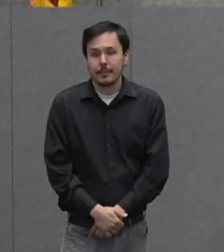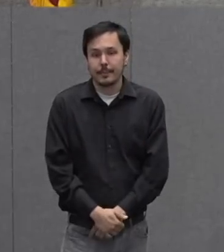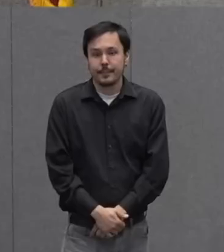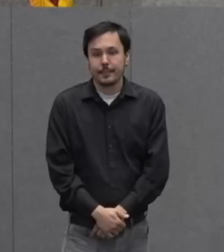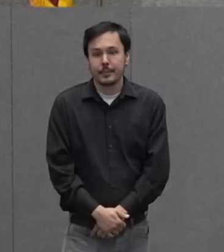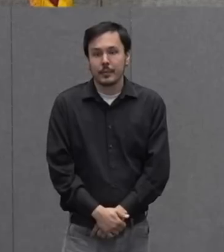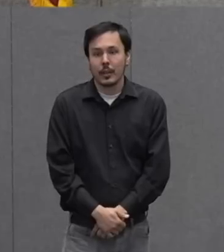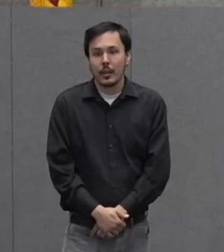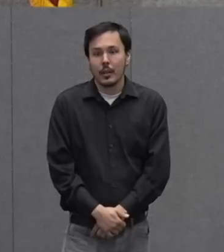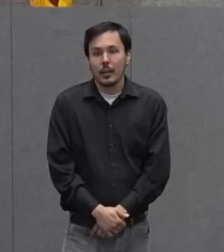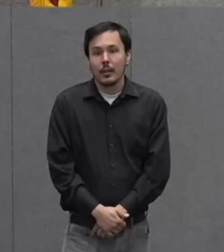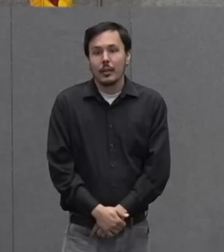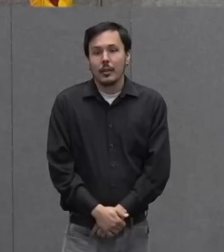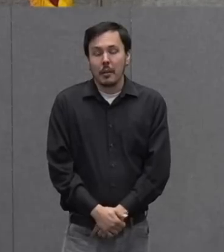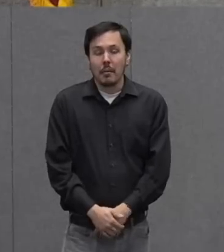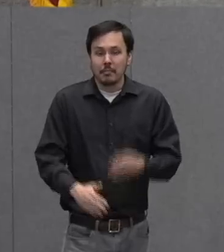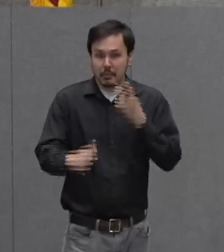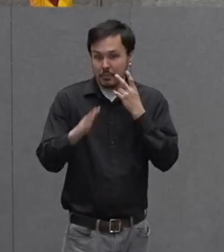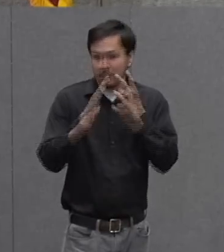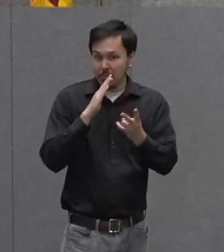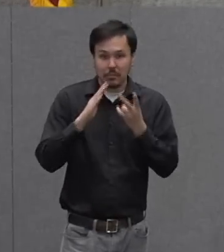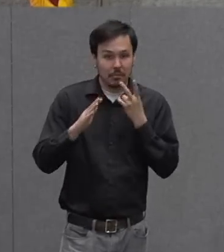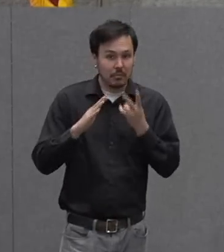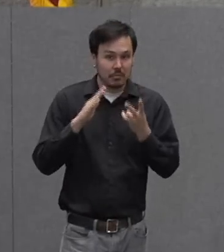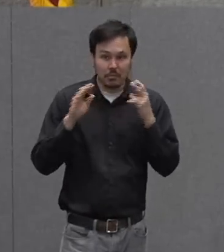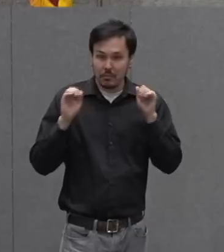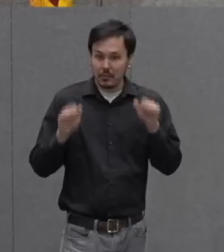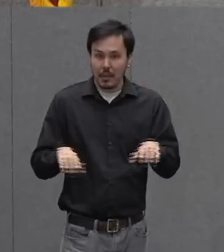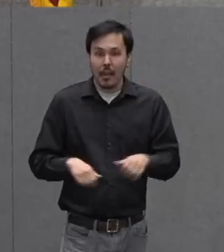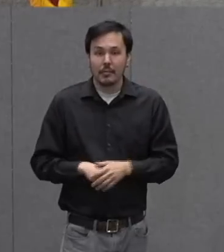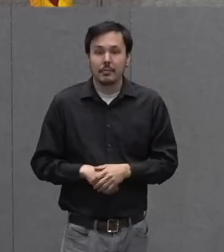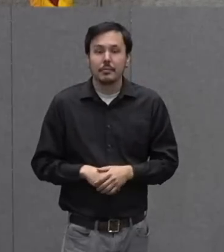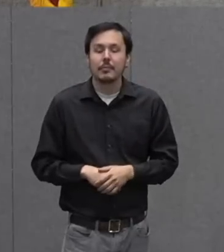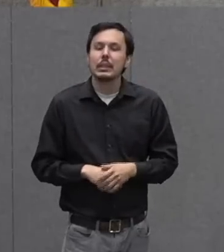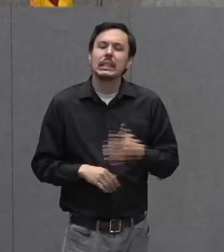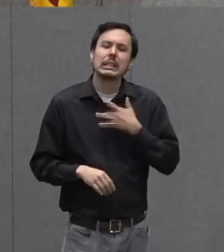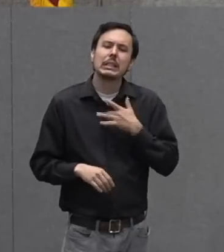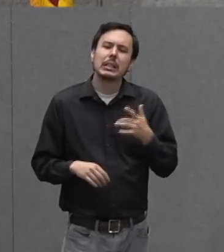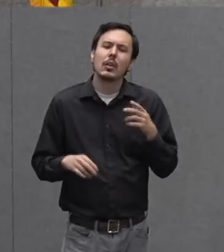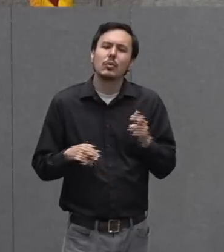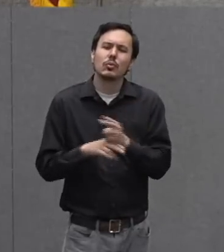I can see through it. This is usually used to cover food.